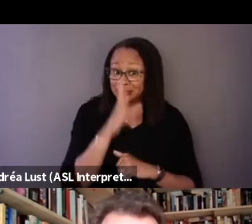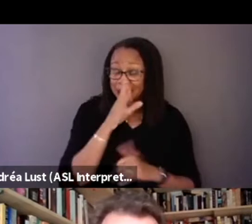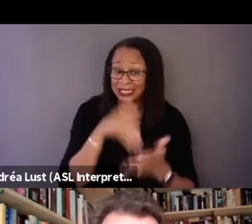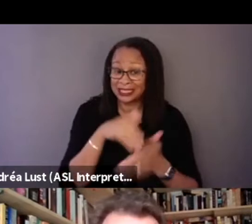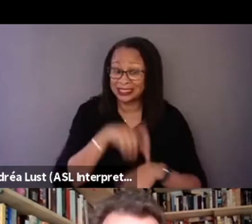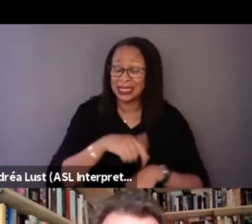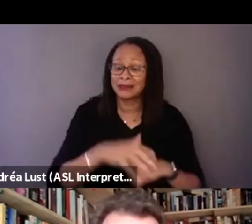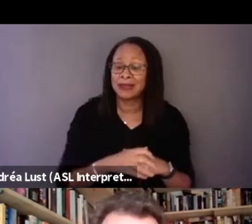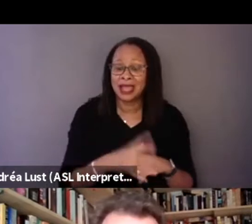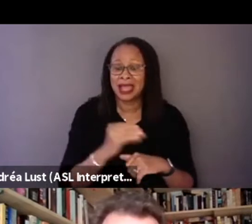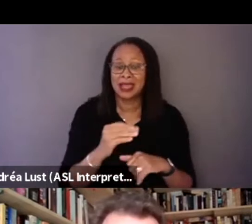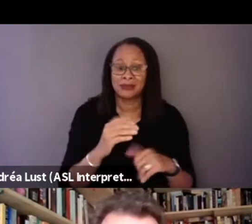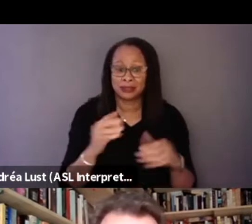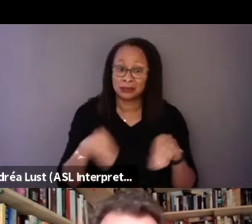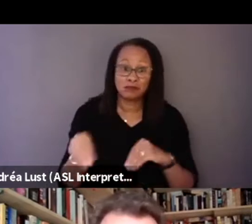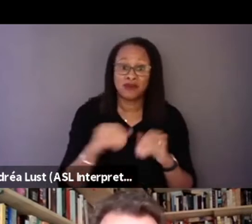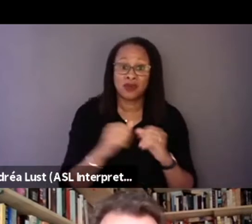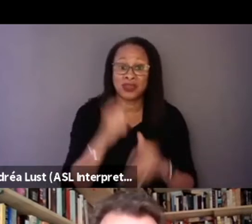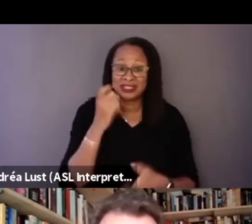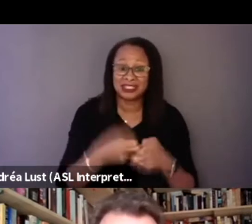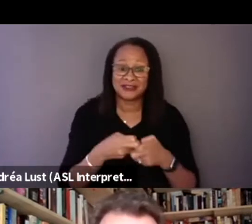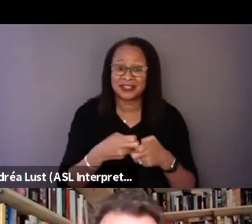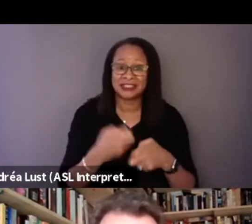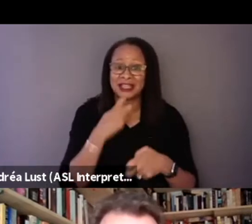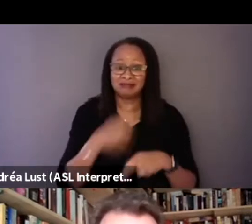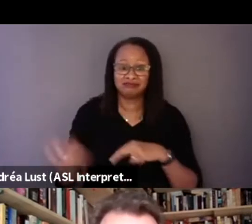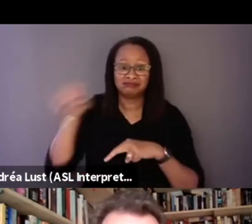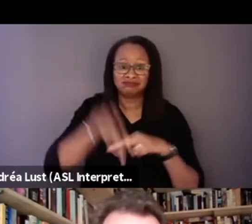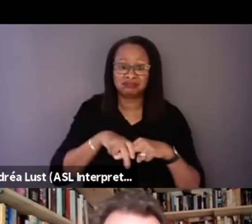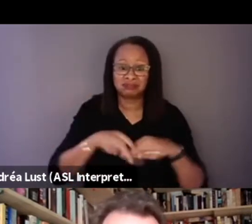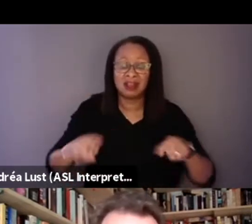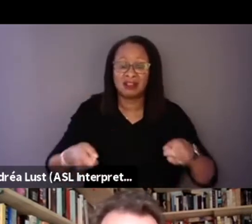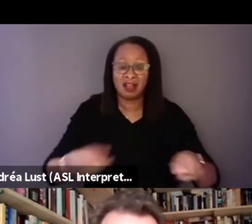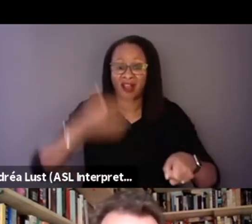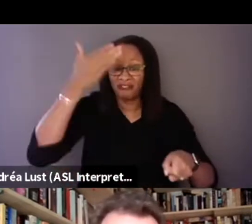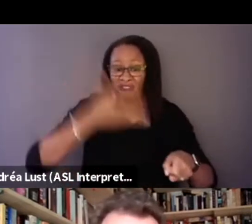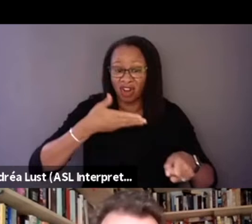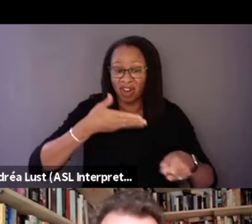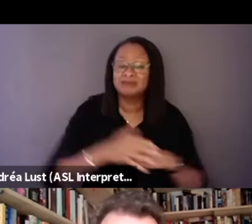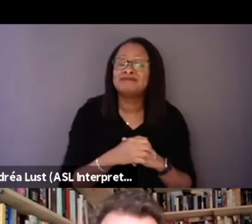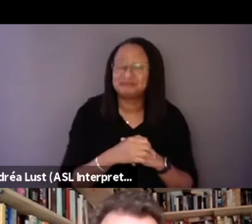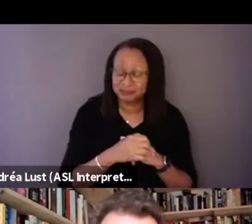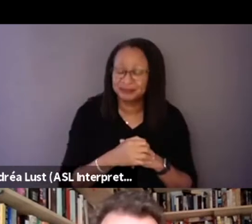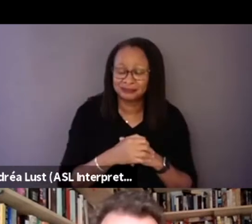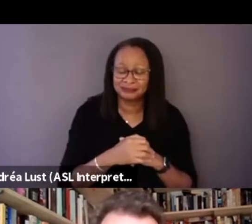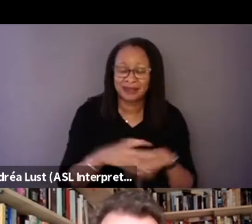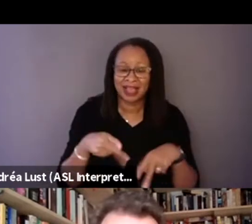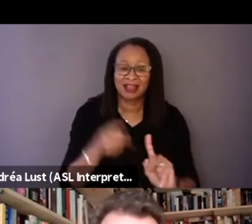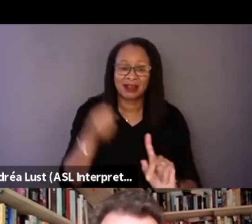and was moving with difficulties said "Put me in a wheelchair, put me in front and let them punch the guy with ALS